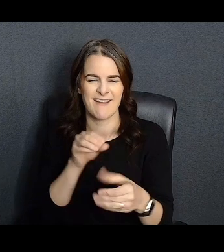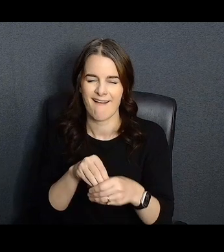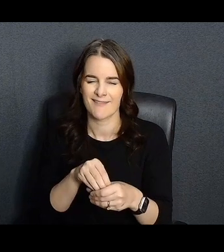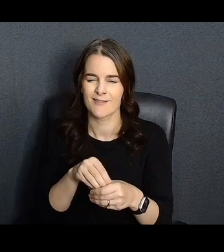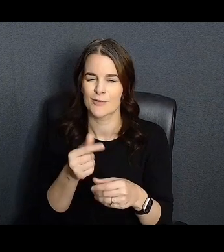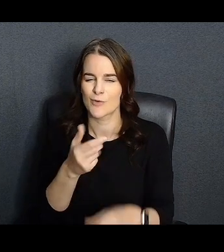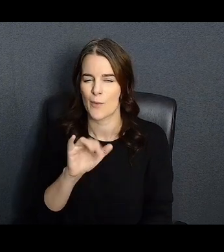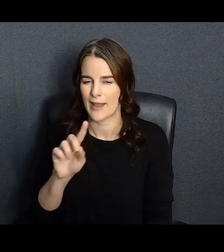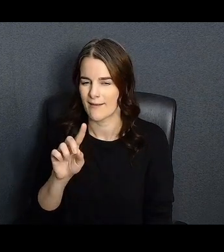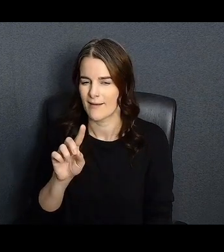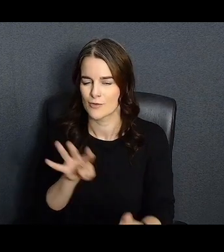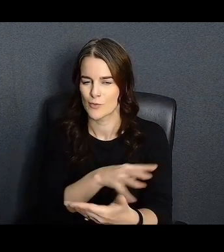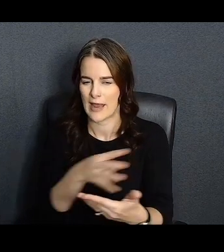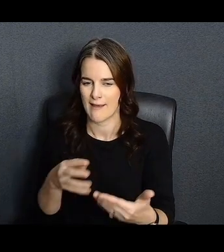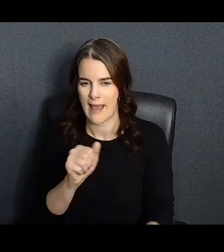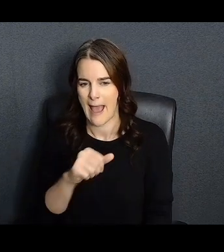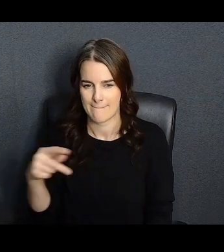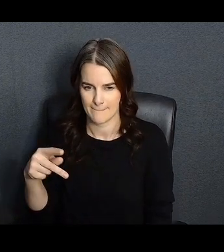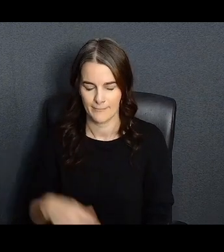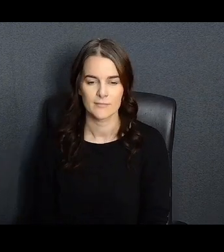This is an example of Super Core, which